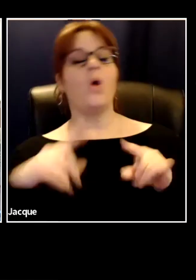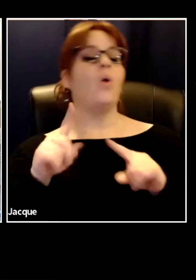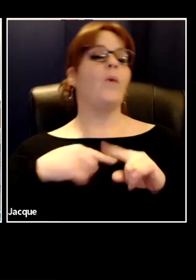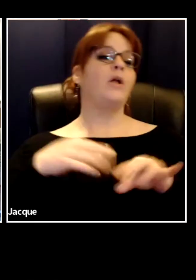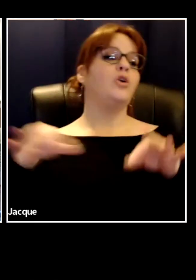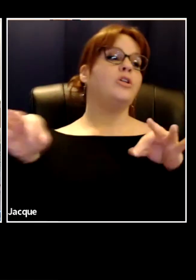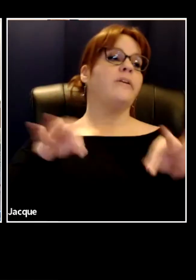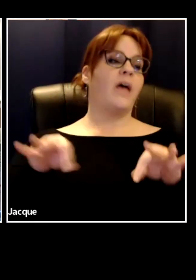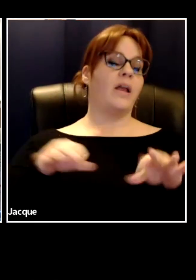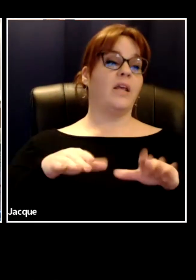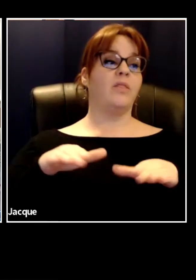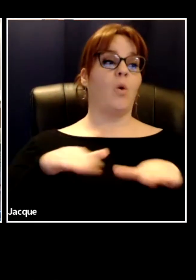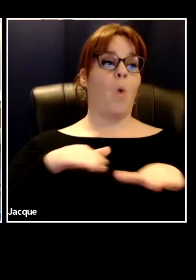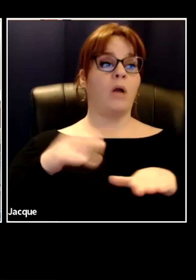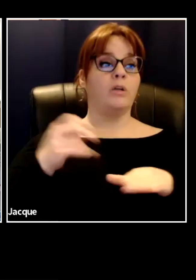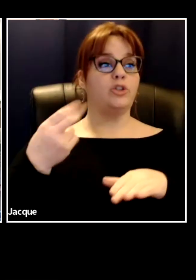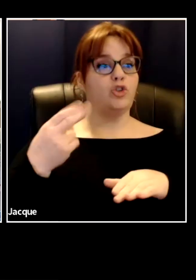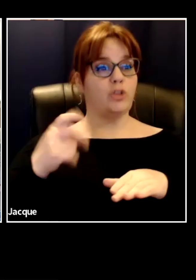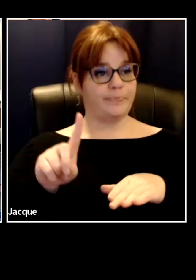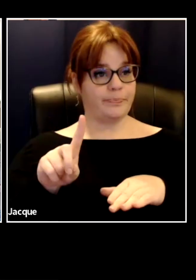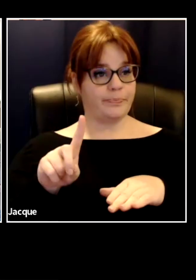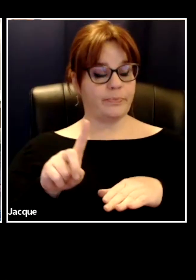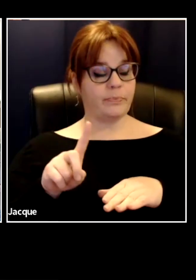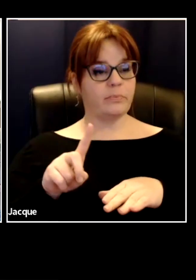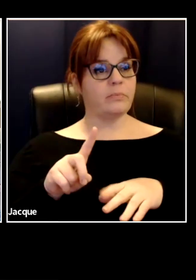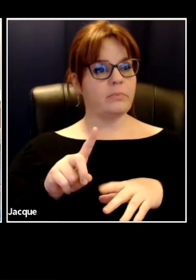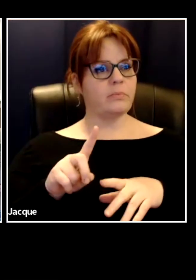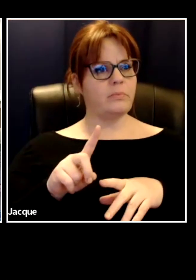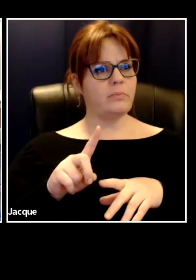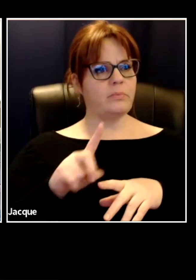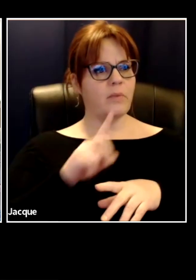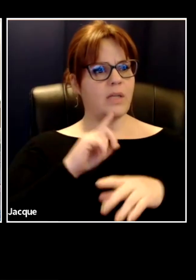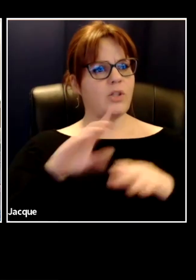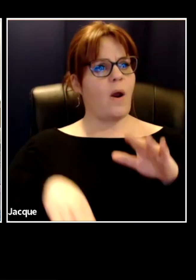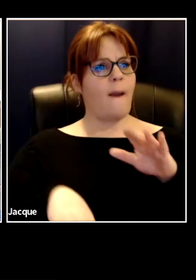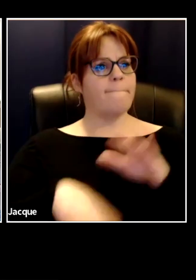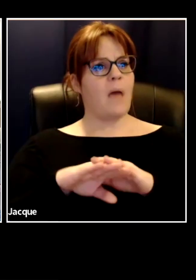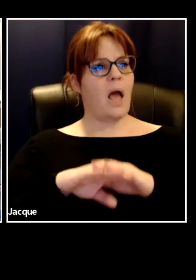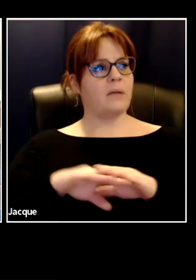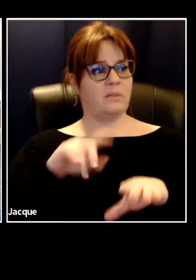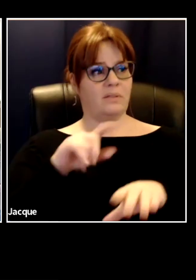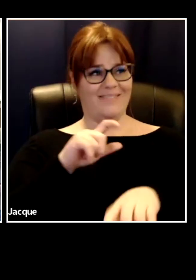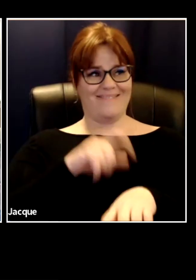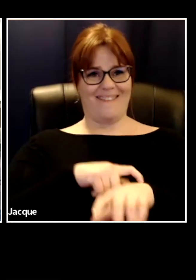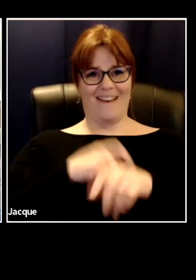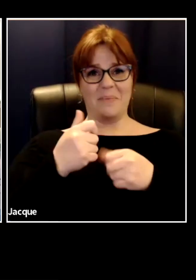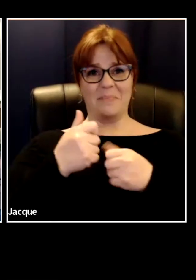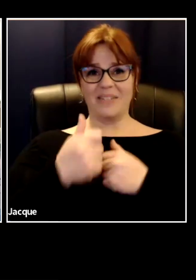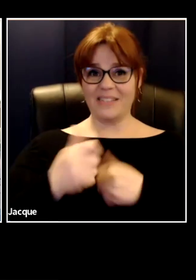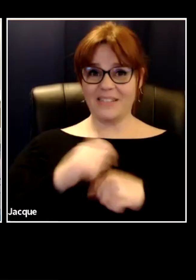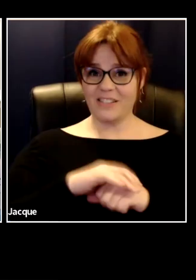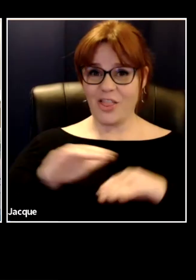walksheds, is there like a maximum time distance on those walksheds or did the walk shed just